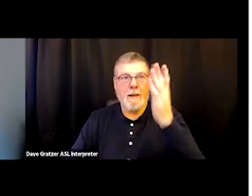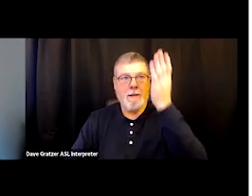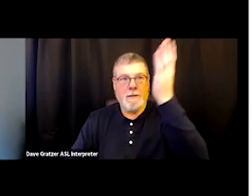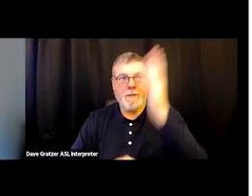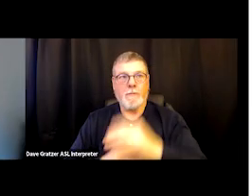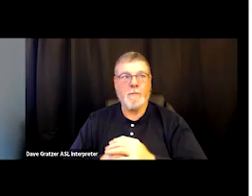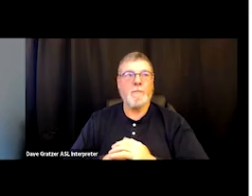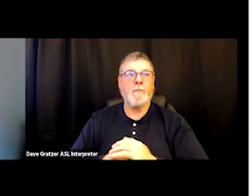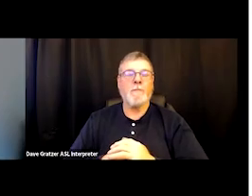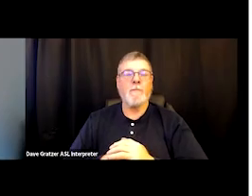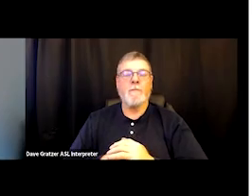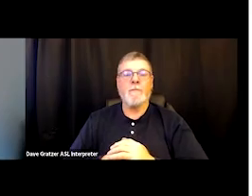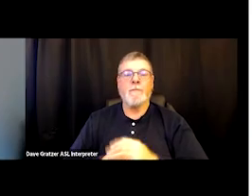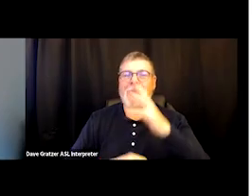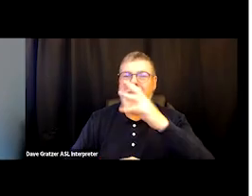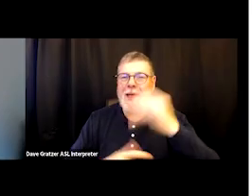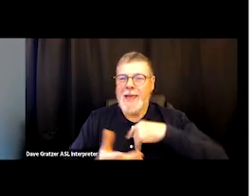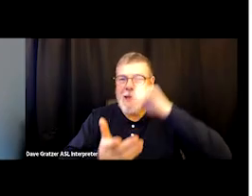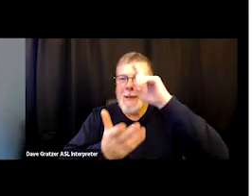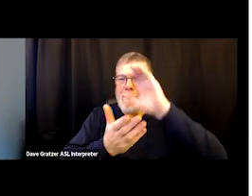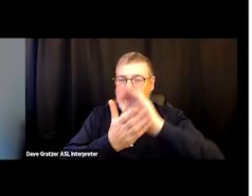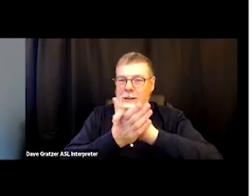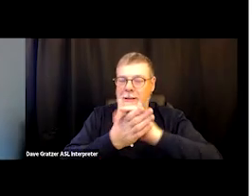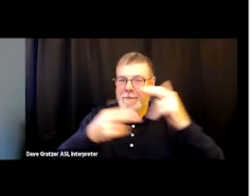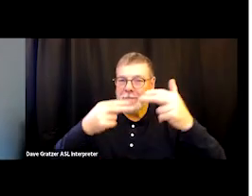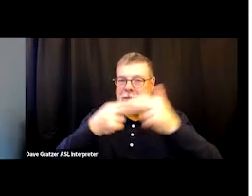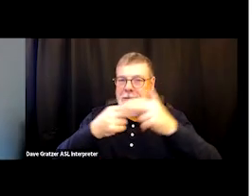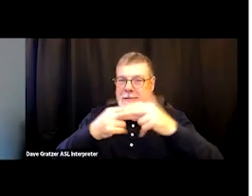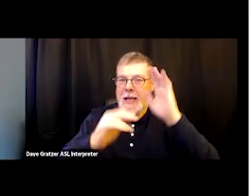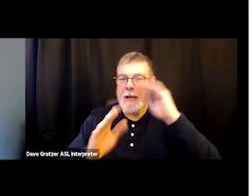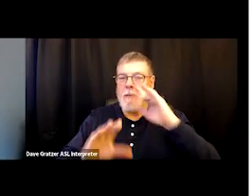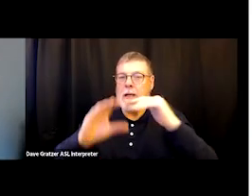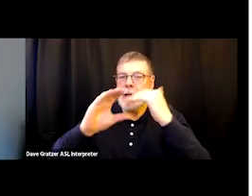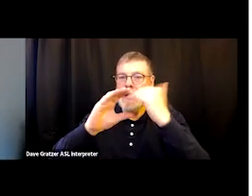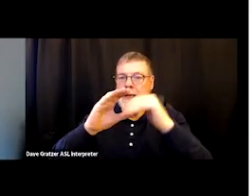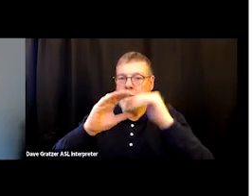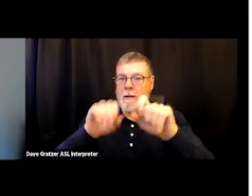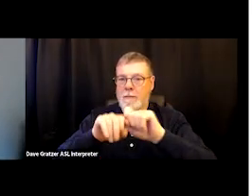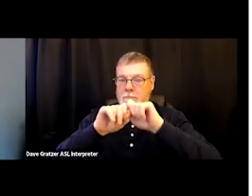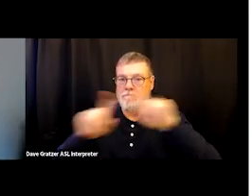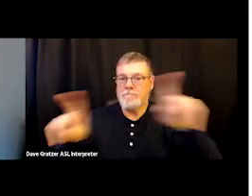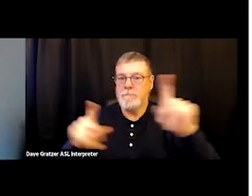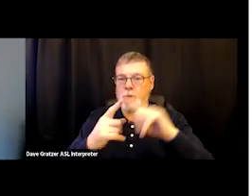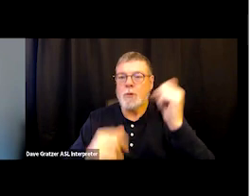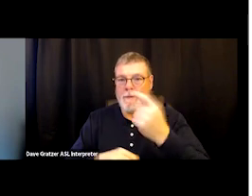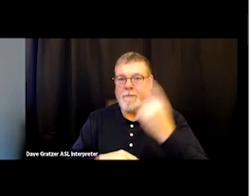And the slides, I believe the slides will be emailed to everyone directly.